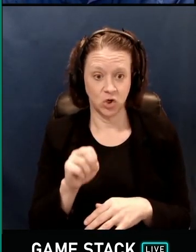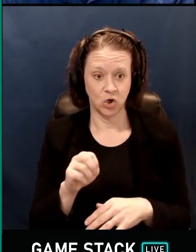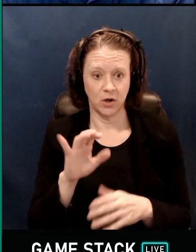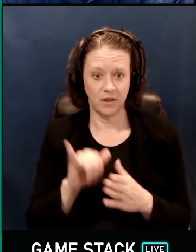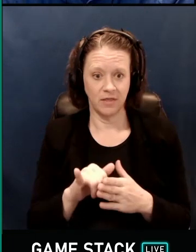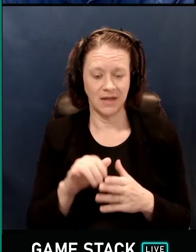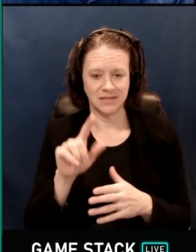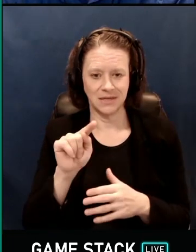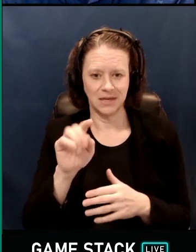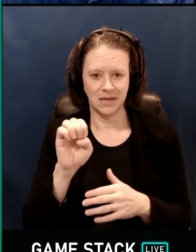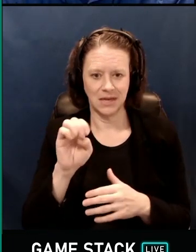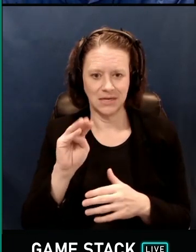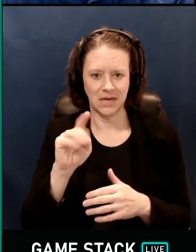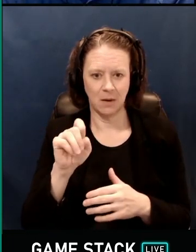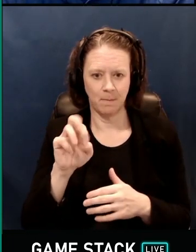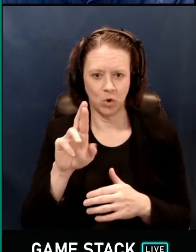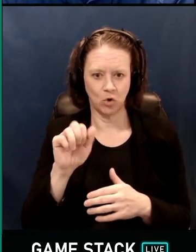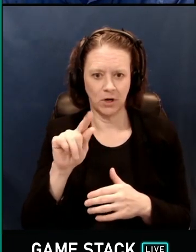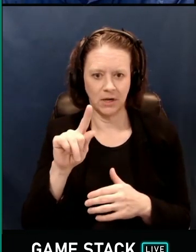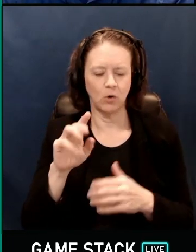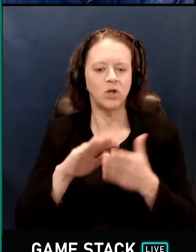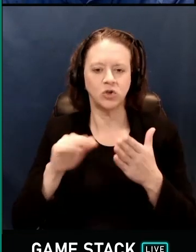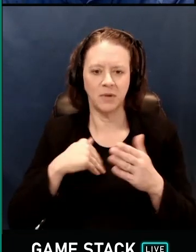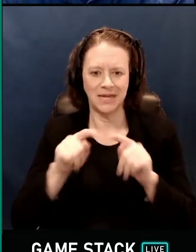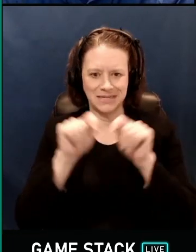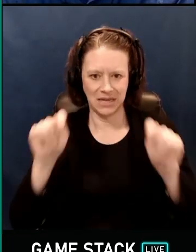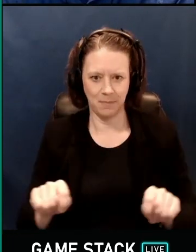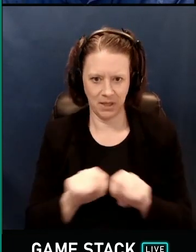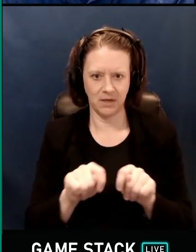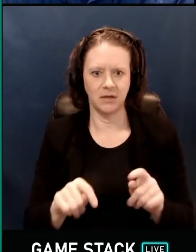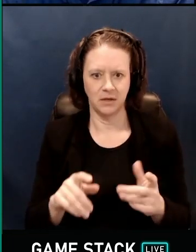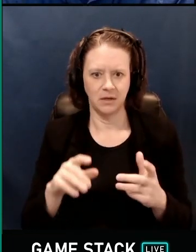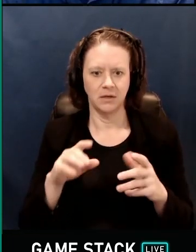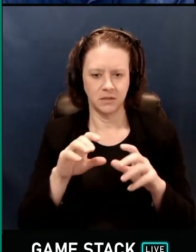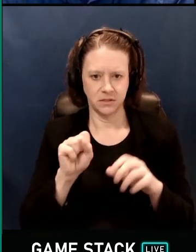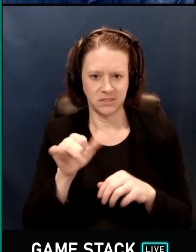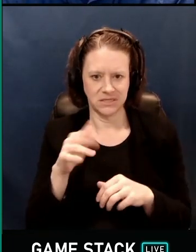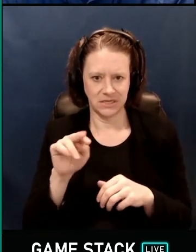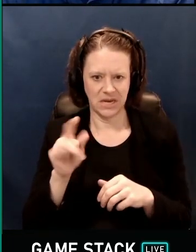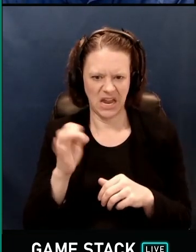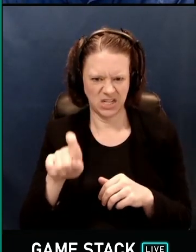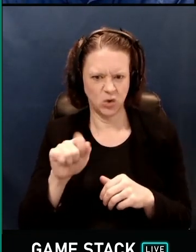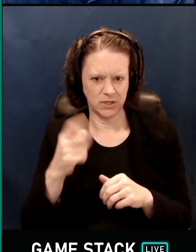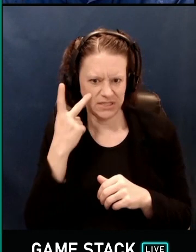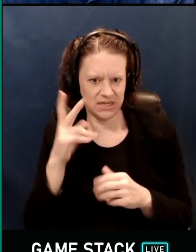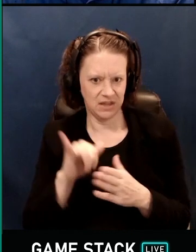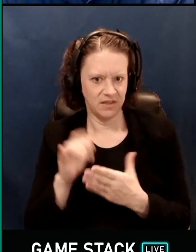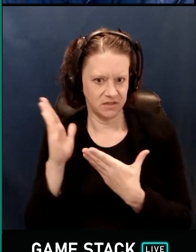As you can see in this example, it's useful for modularization and reuse.